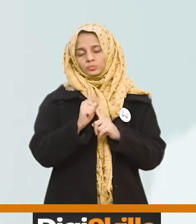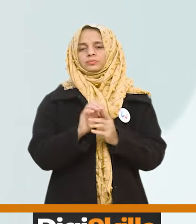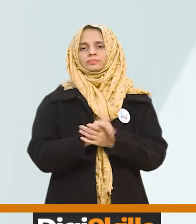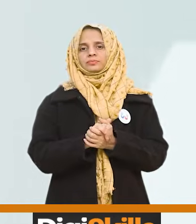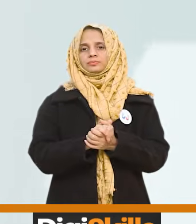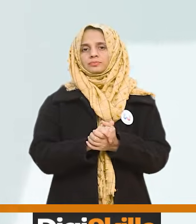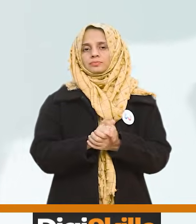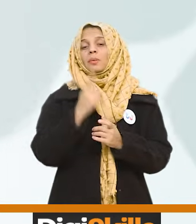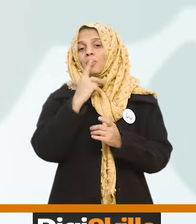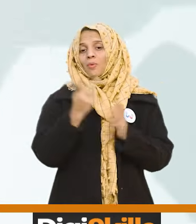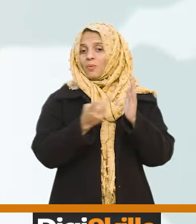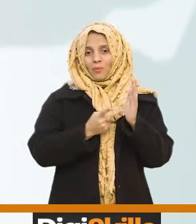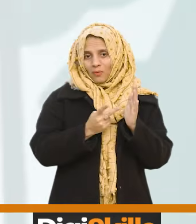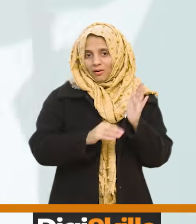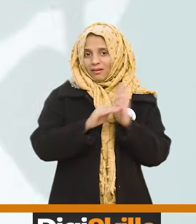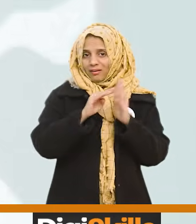because, on their basis, your money gets released.